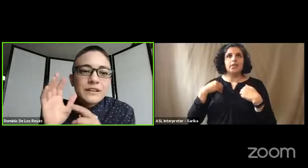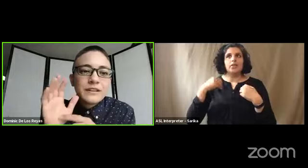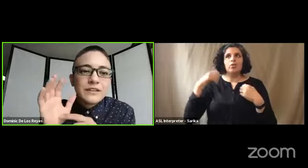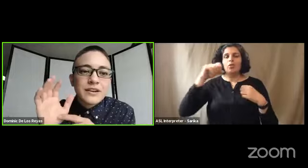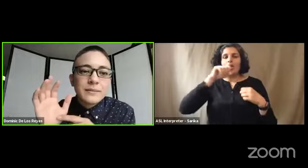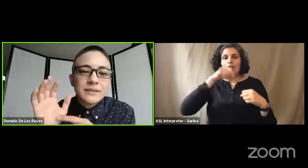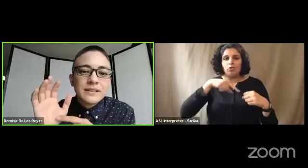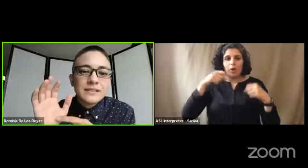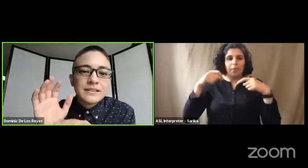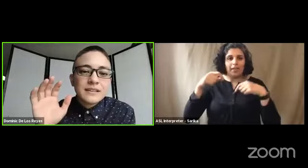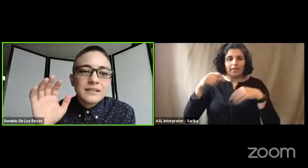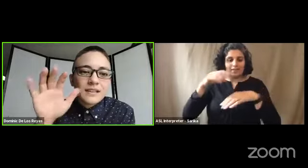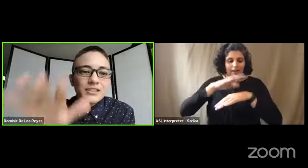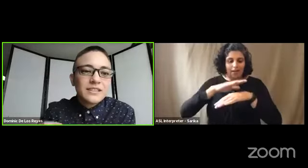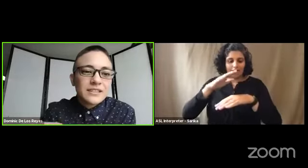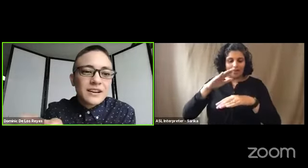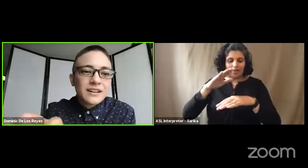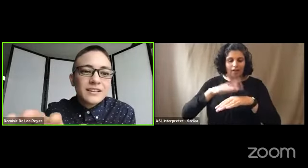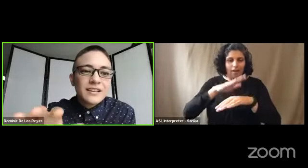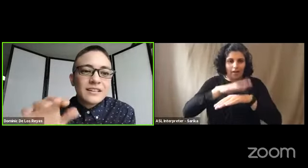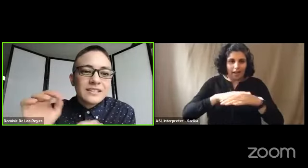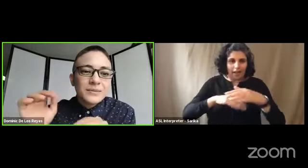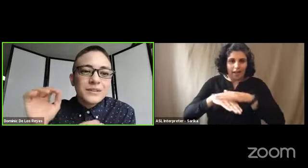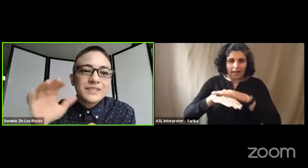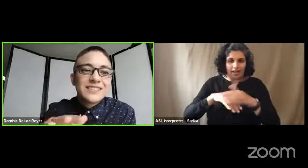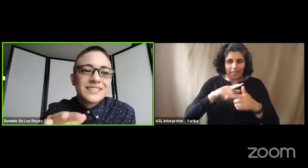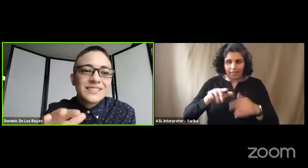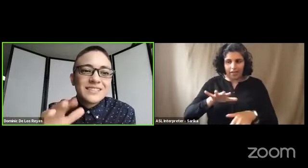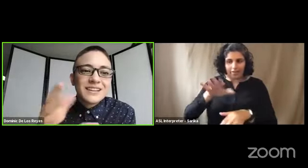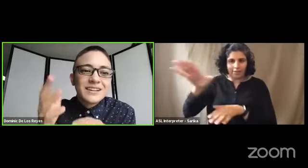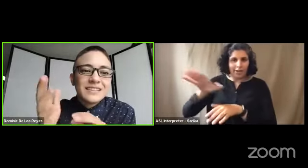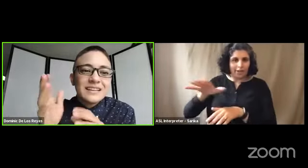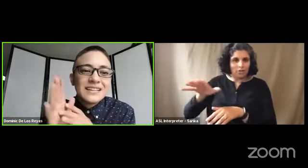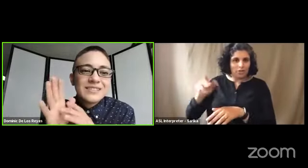in the droplets touching the dog, and then someone else touches the dog and gets those